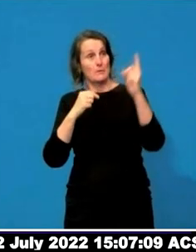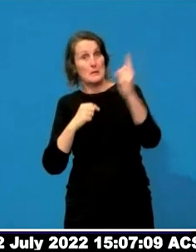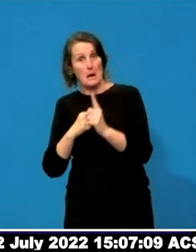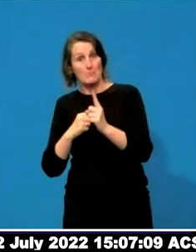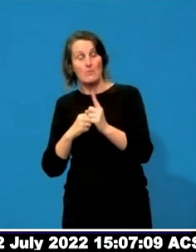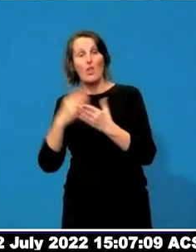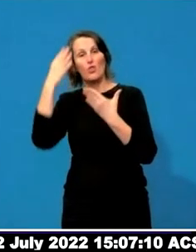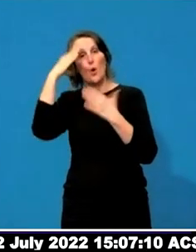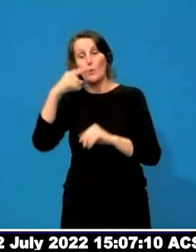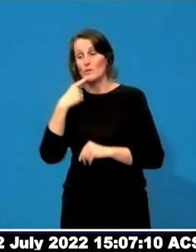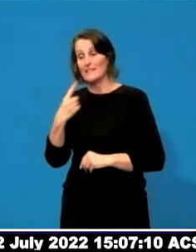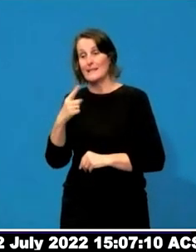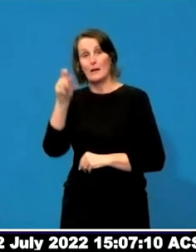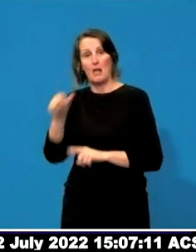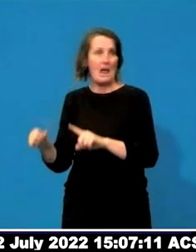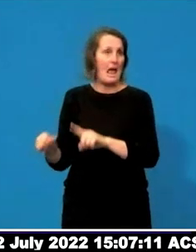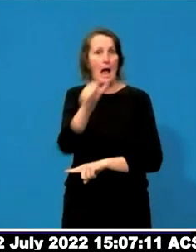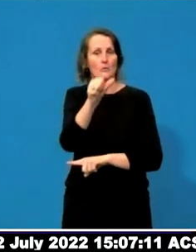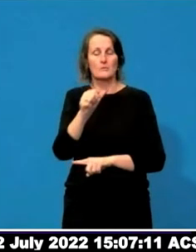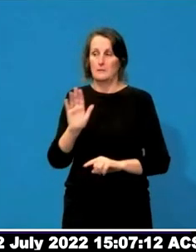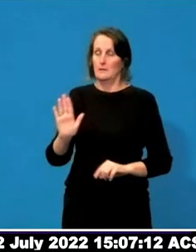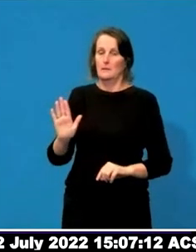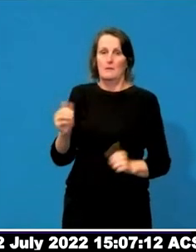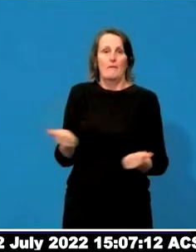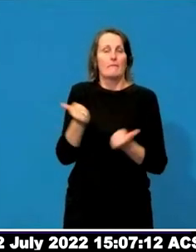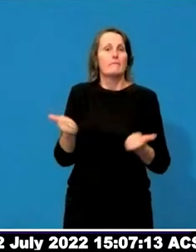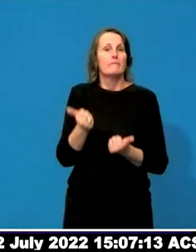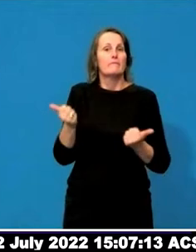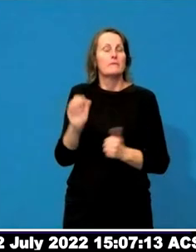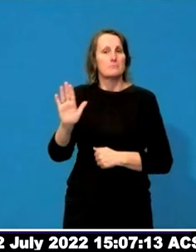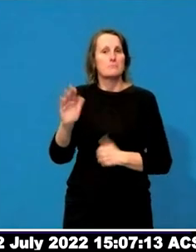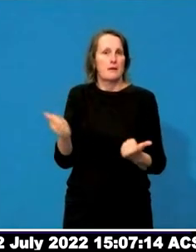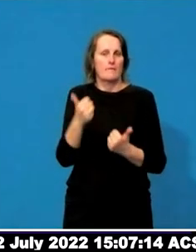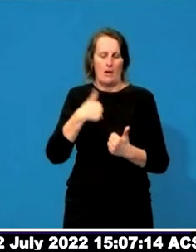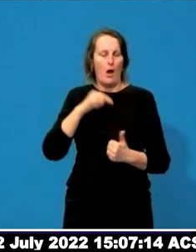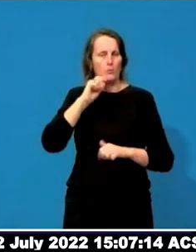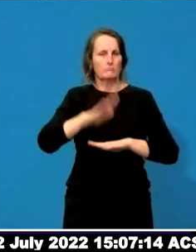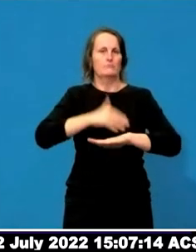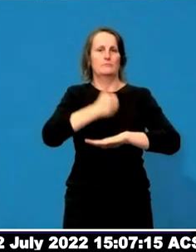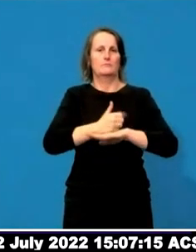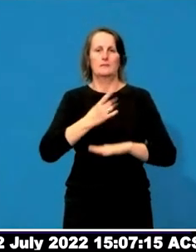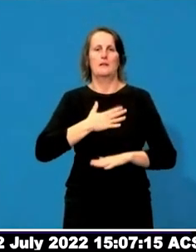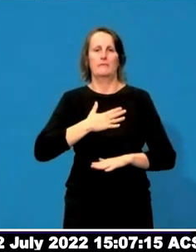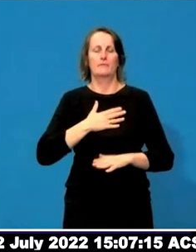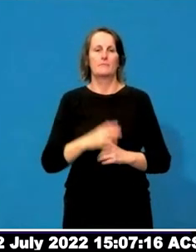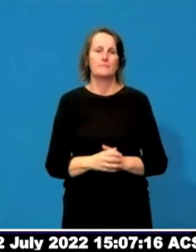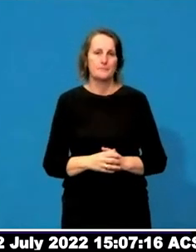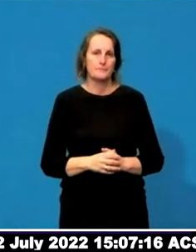And so that was the clincher for me to start respite. And do you hope to expand that service?